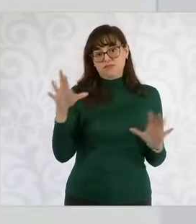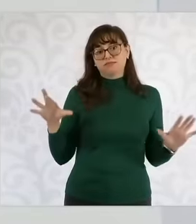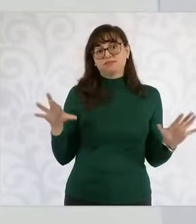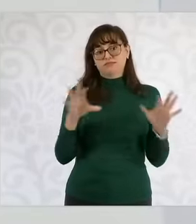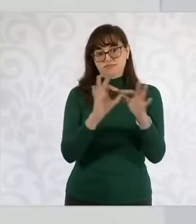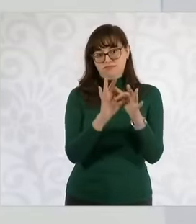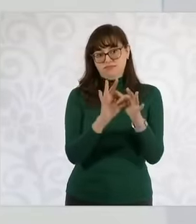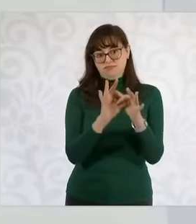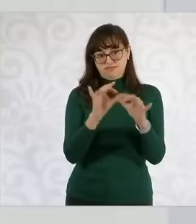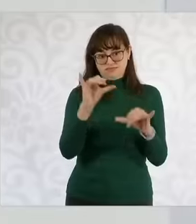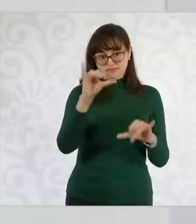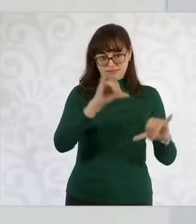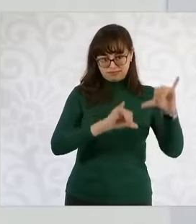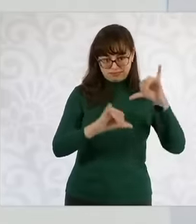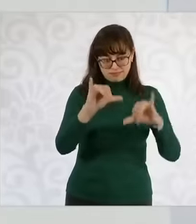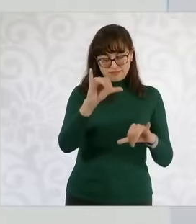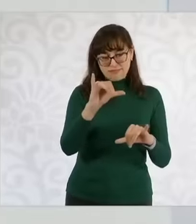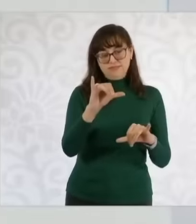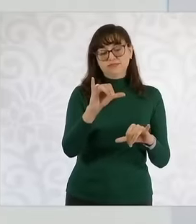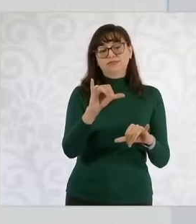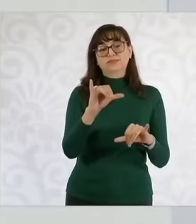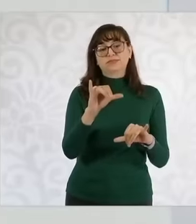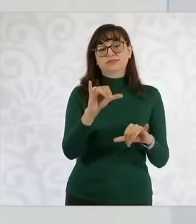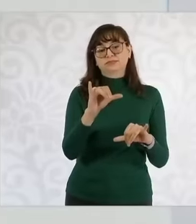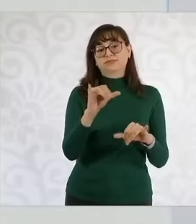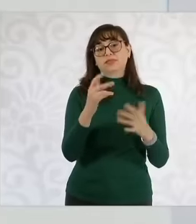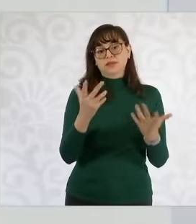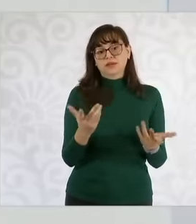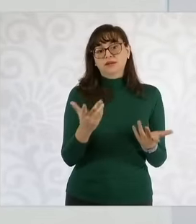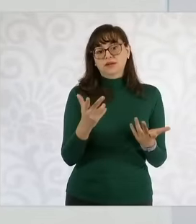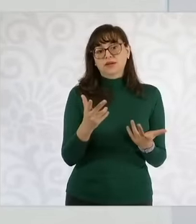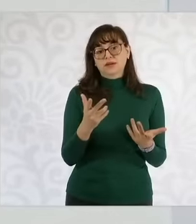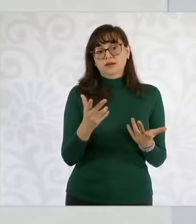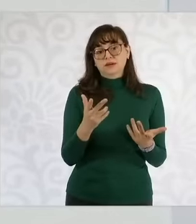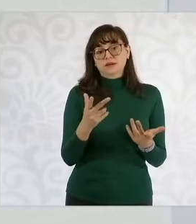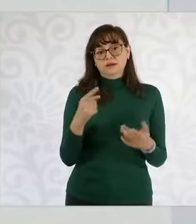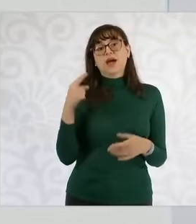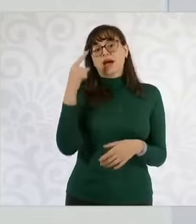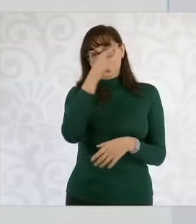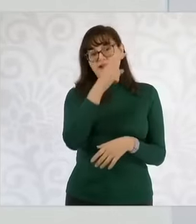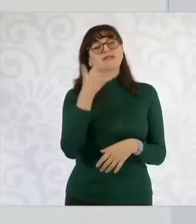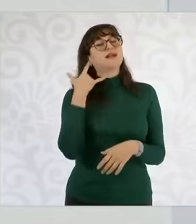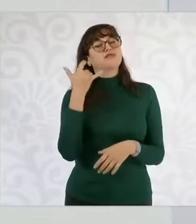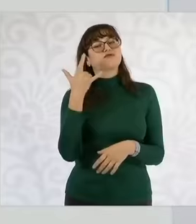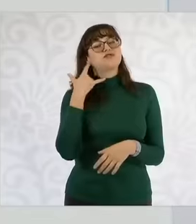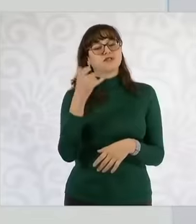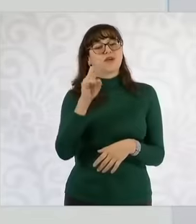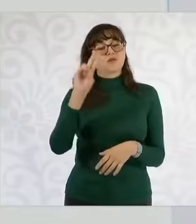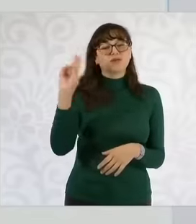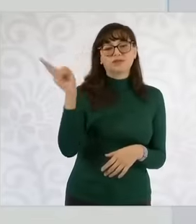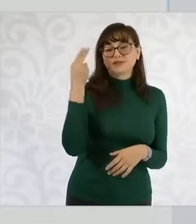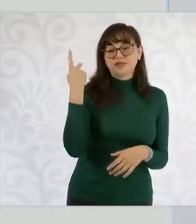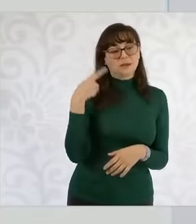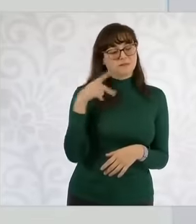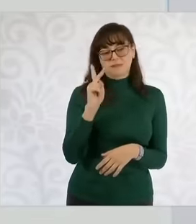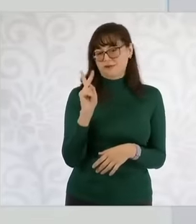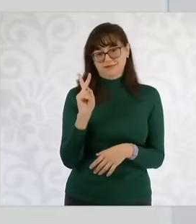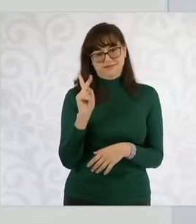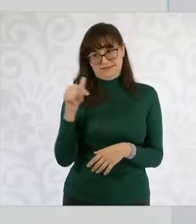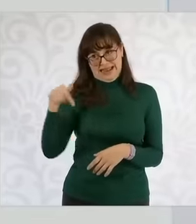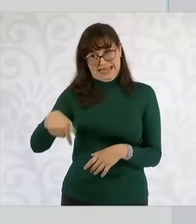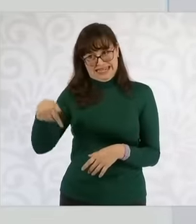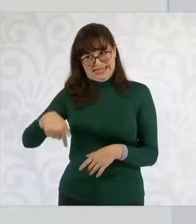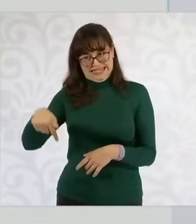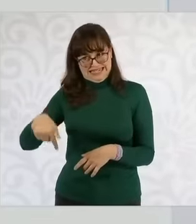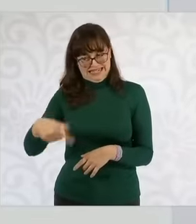laboratory that is associated with the University of Berkley in California eh And I would be very happy